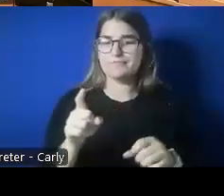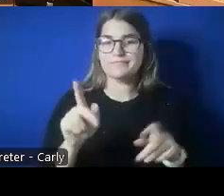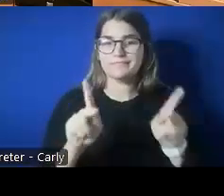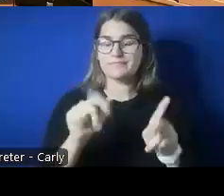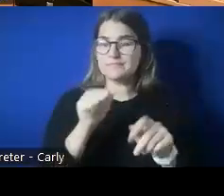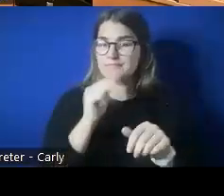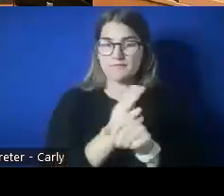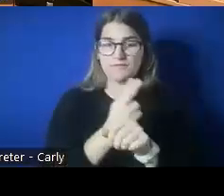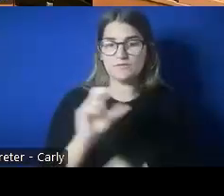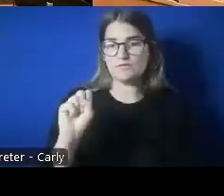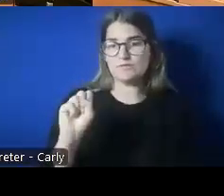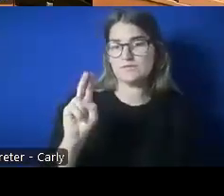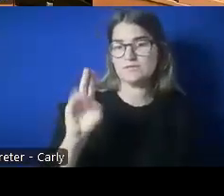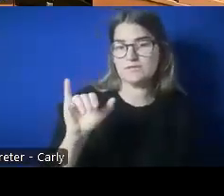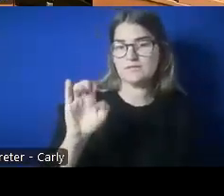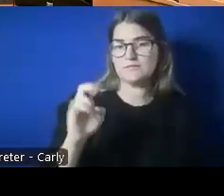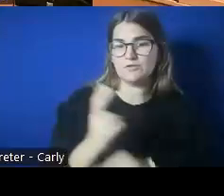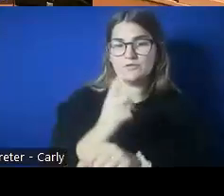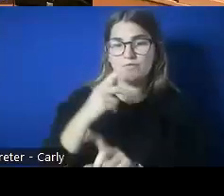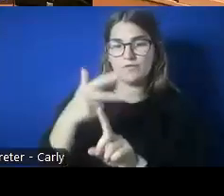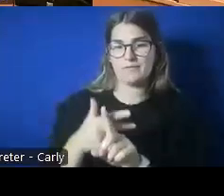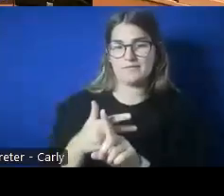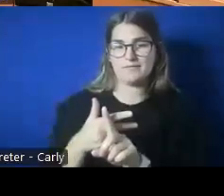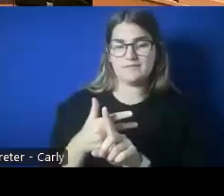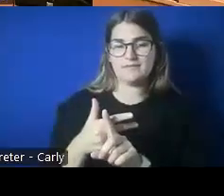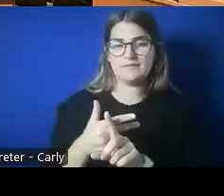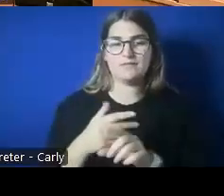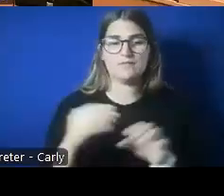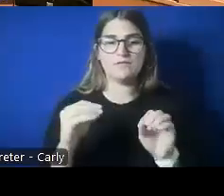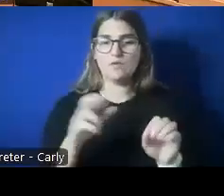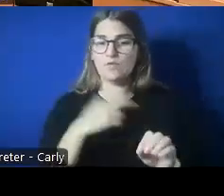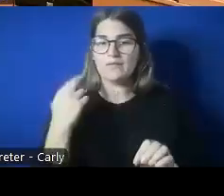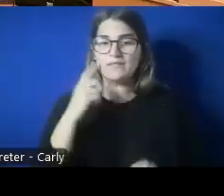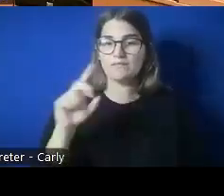substance use for three months not at any immediate risk for suicide or homicide and